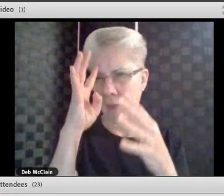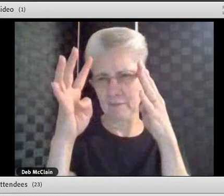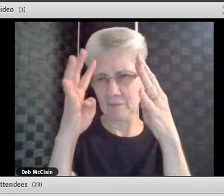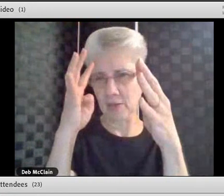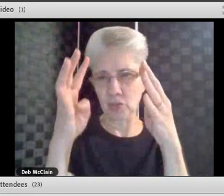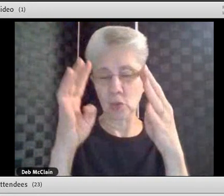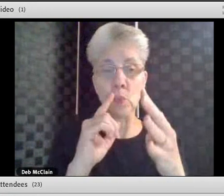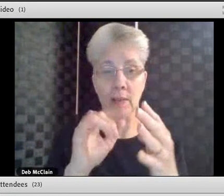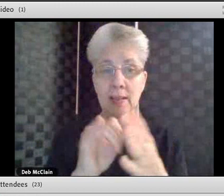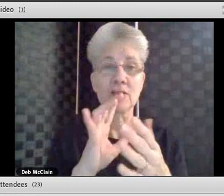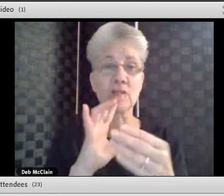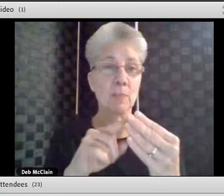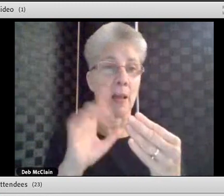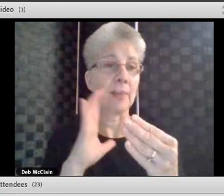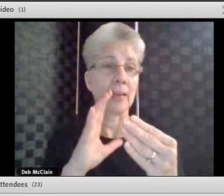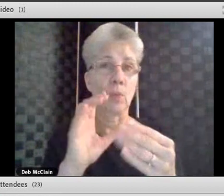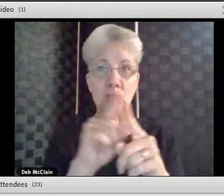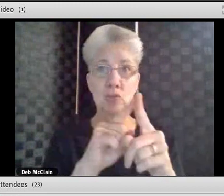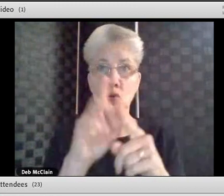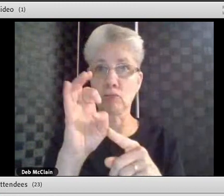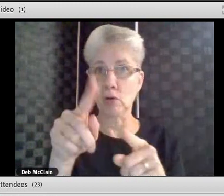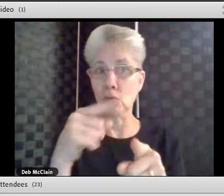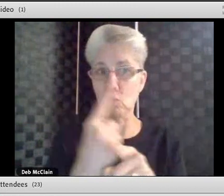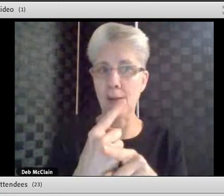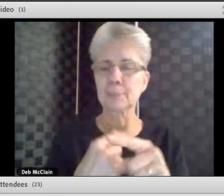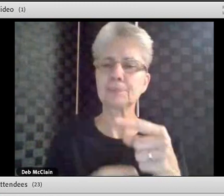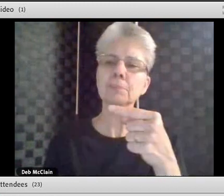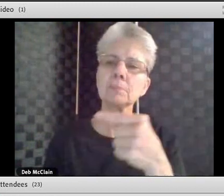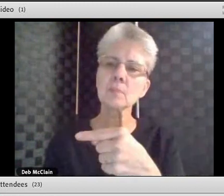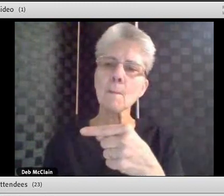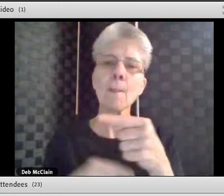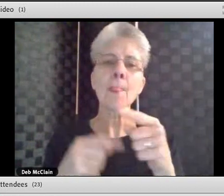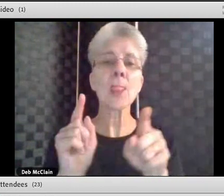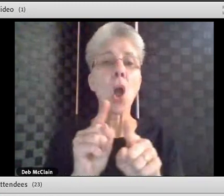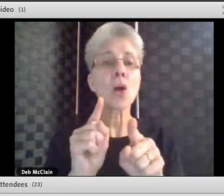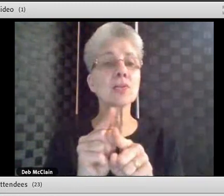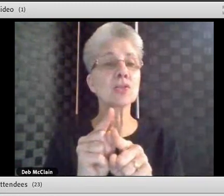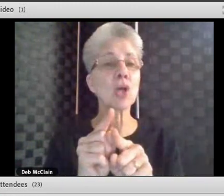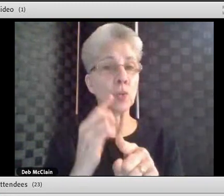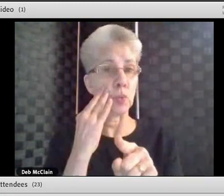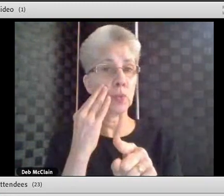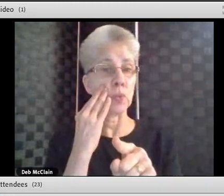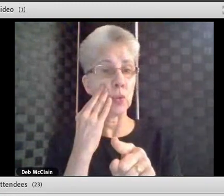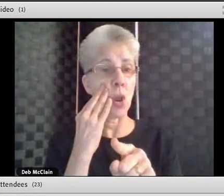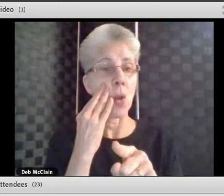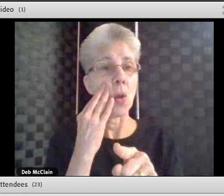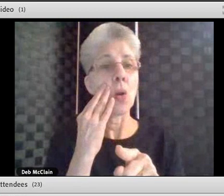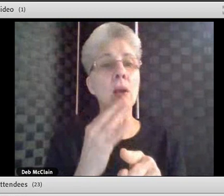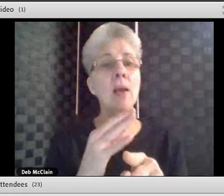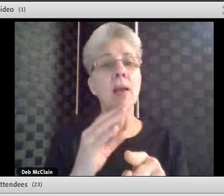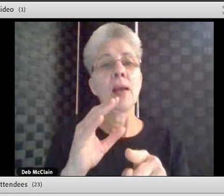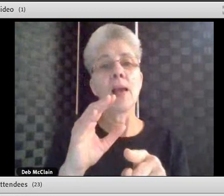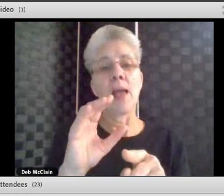in the beginning with "Star Trek," right? And then also, do you guys know what else AR Glass wrote?